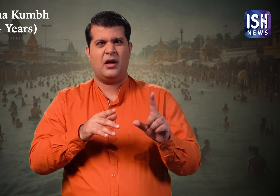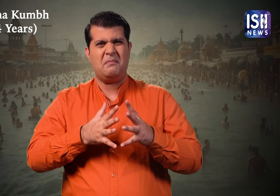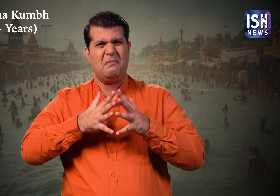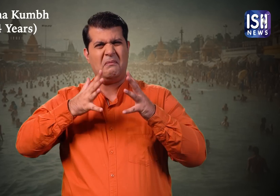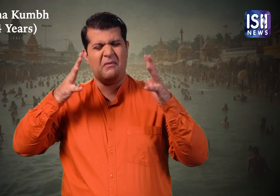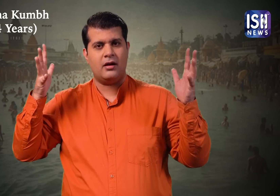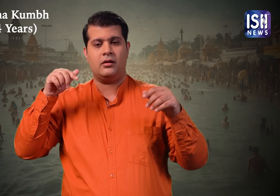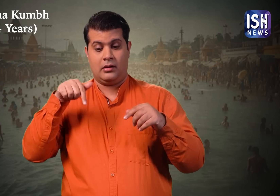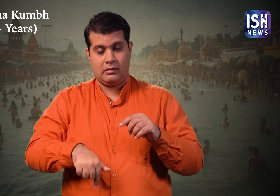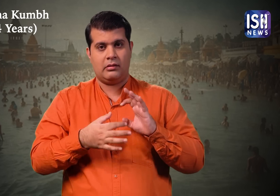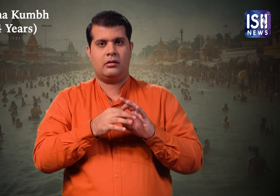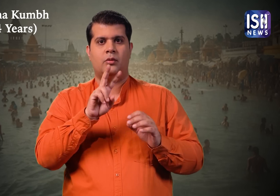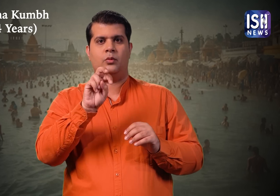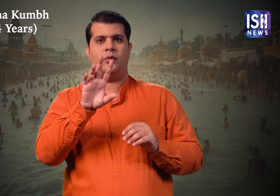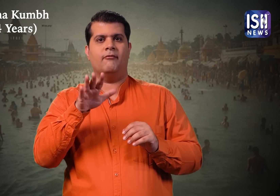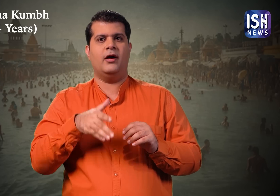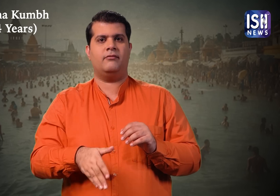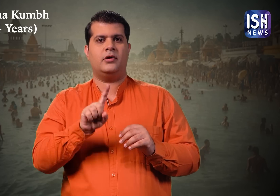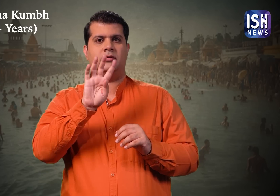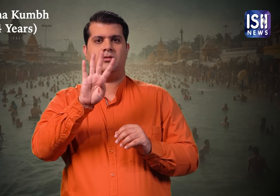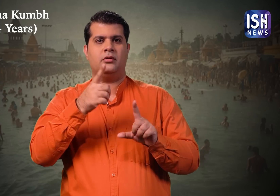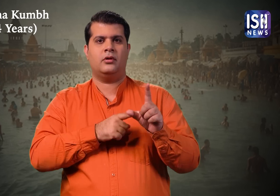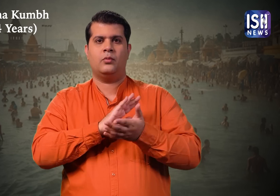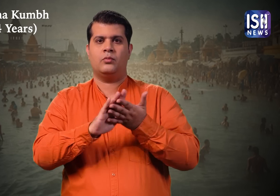It is a massive event and is taking place this year in 2025, after 144 years.